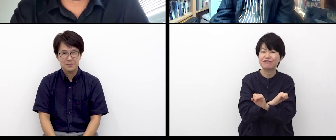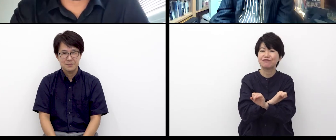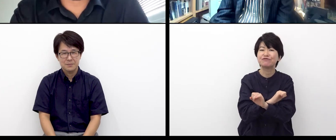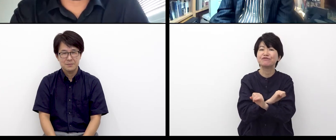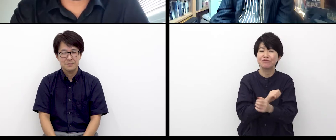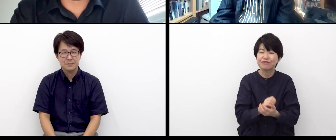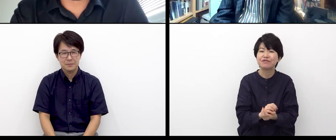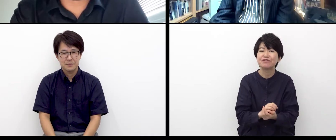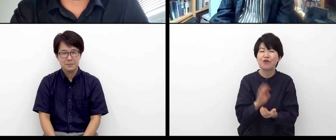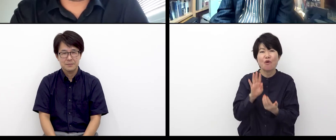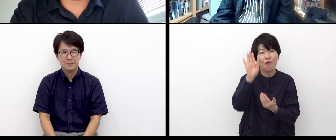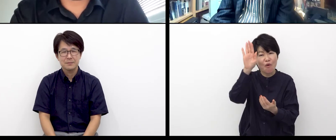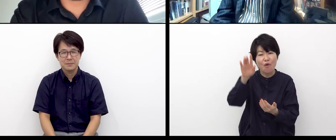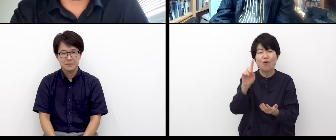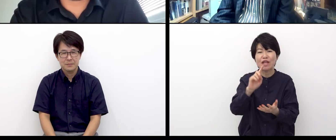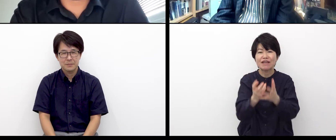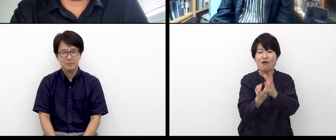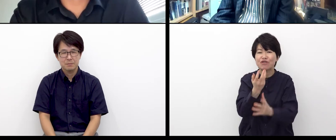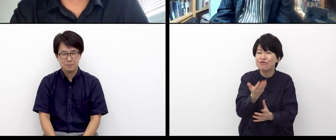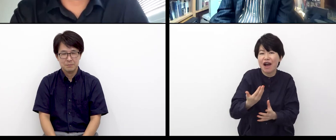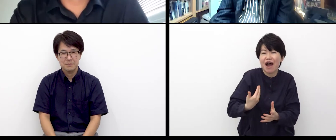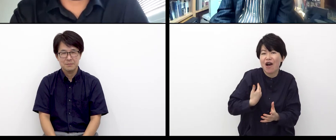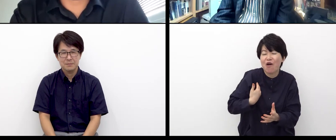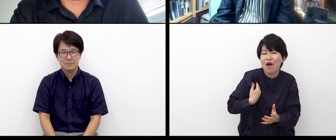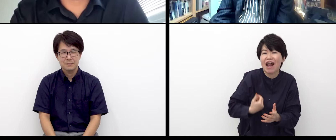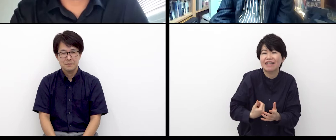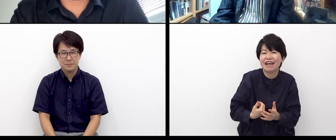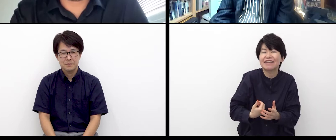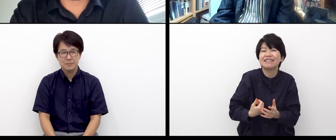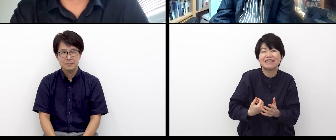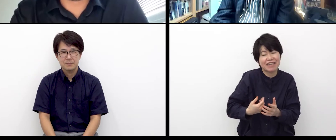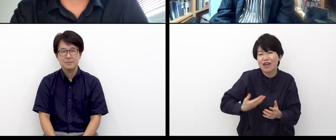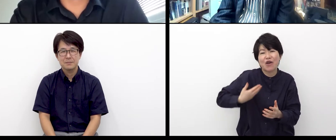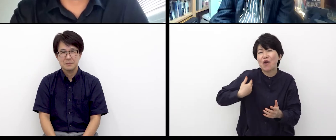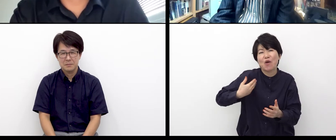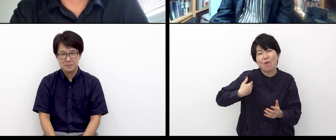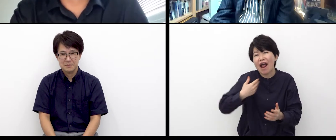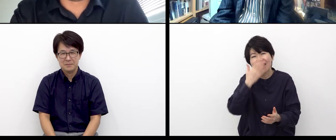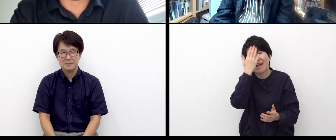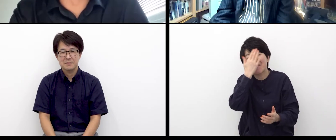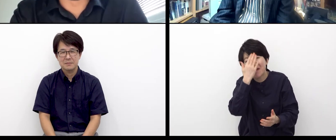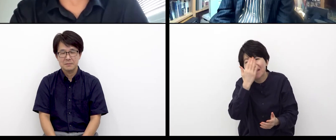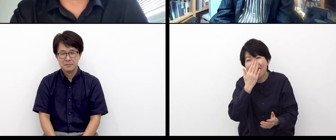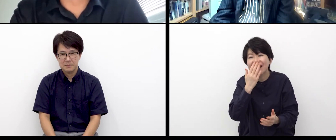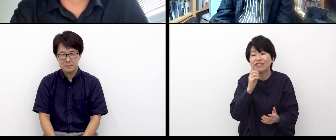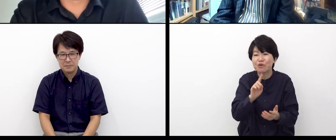in which we don’t know what will happen.